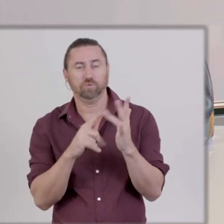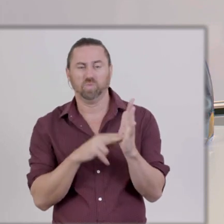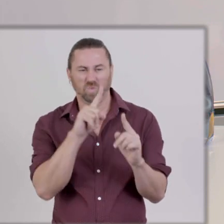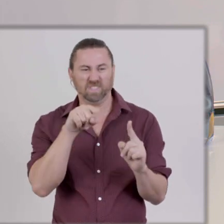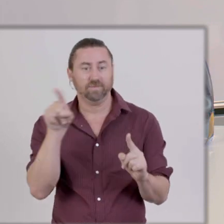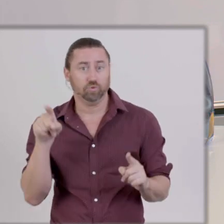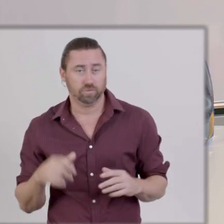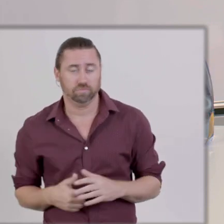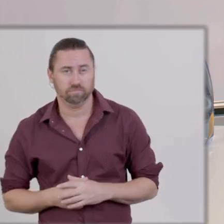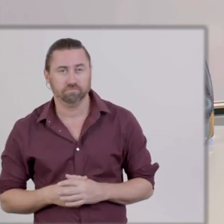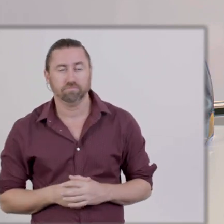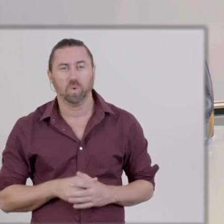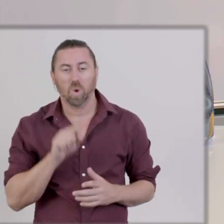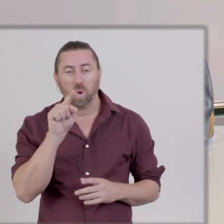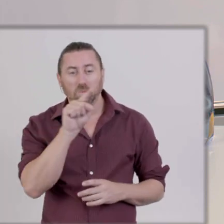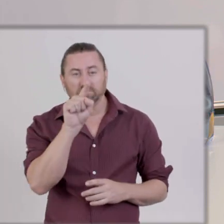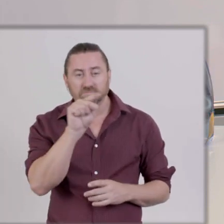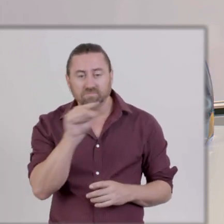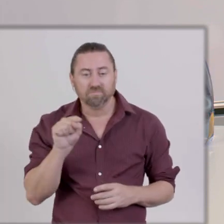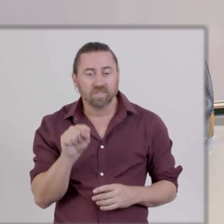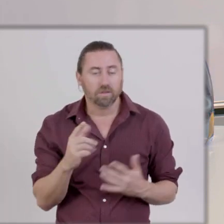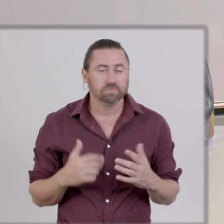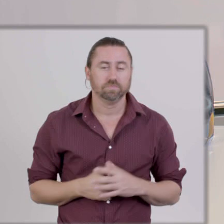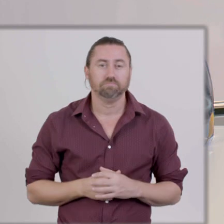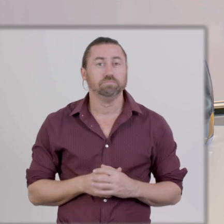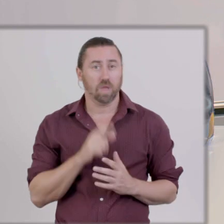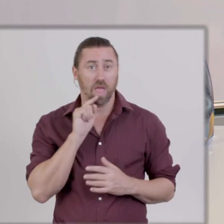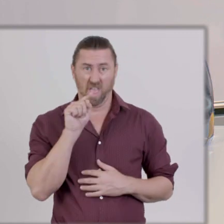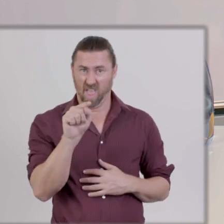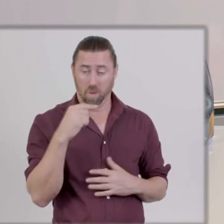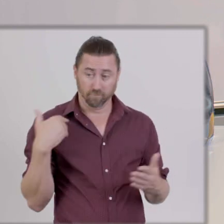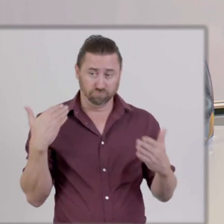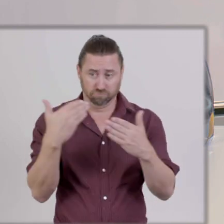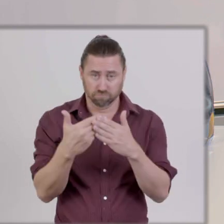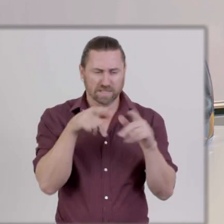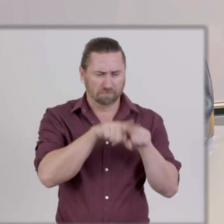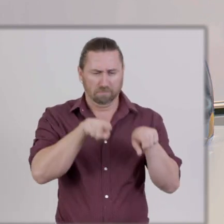So far, we've looked at expressions repeating one operation multiple times.